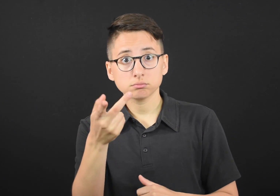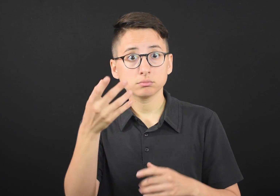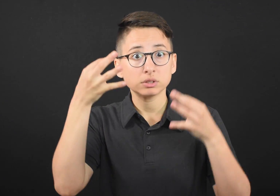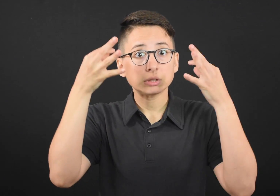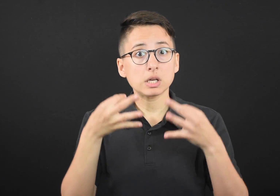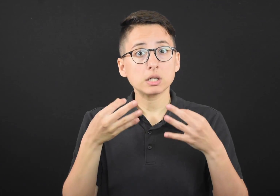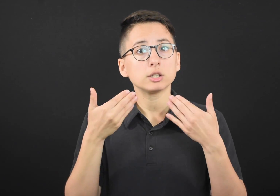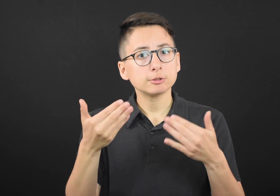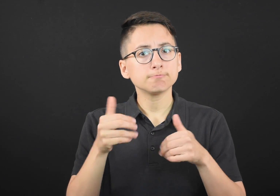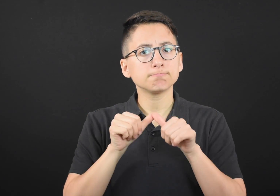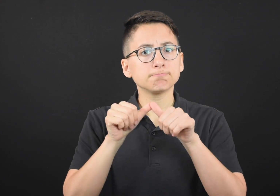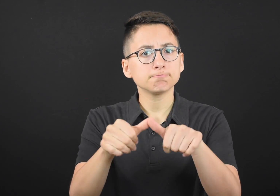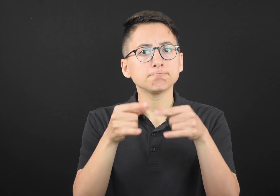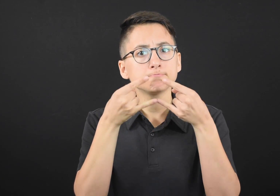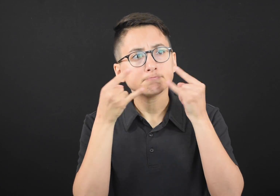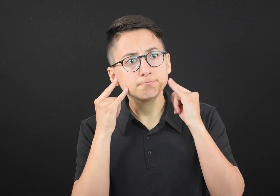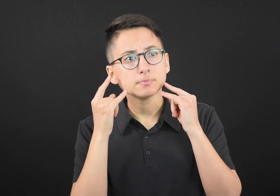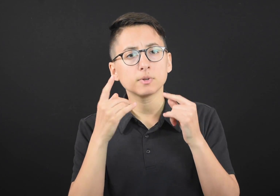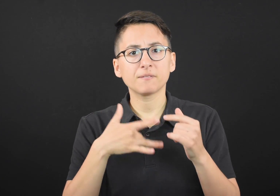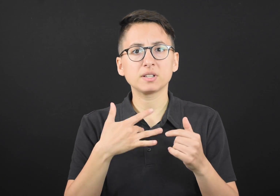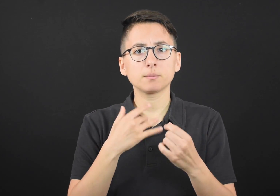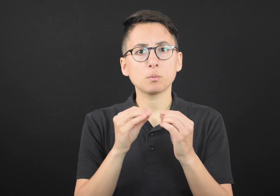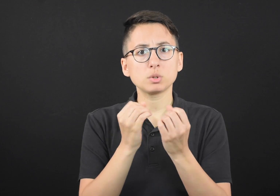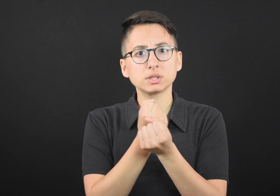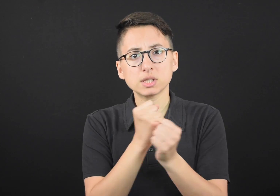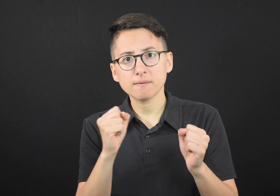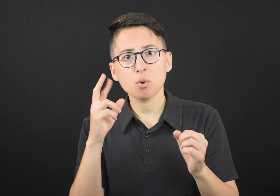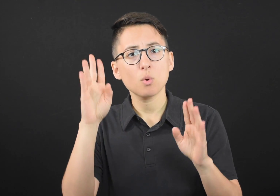continue wearing masks because it makes you feel safer or you worry